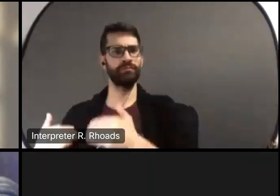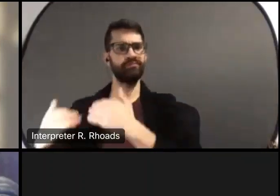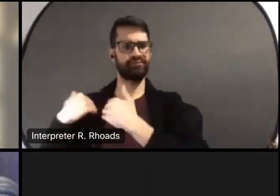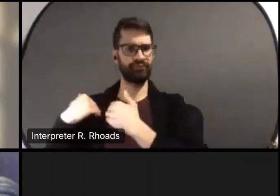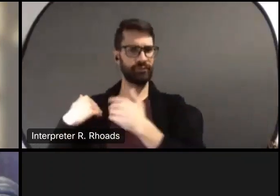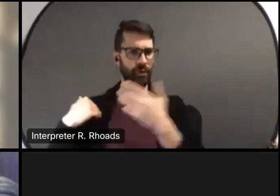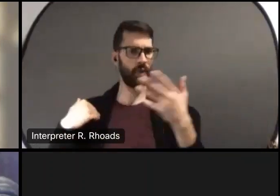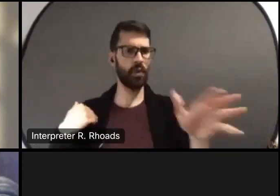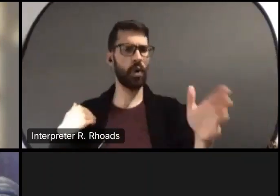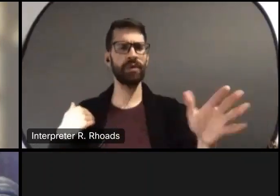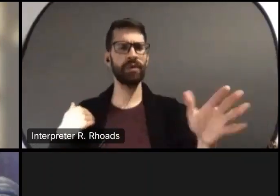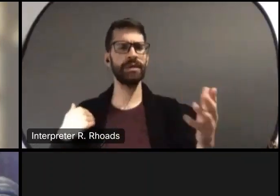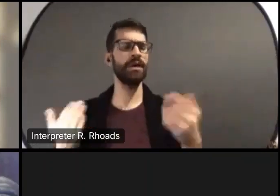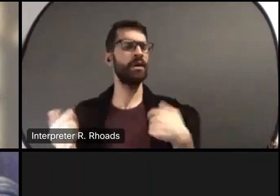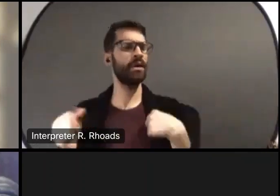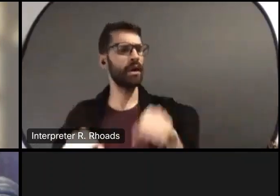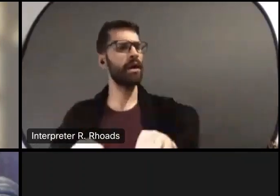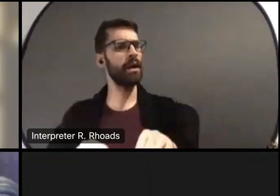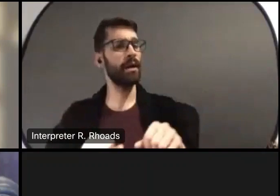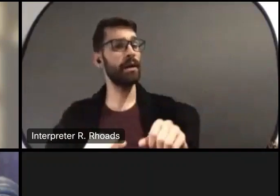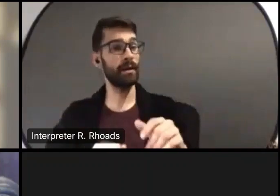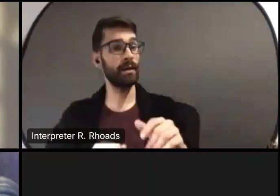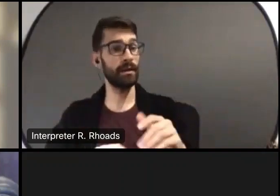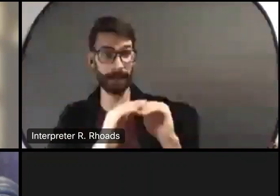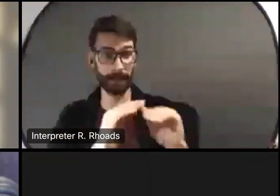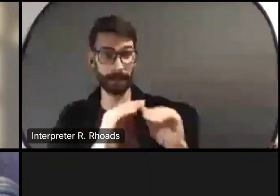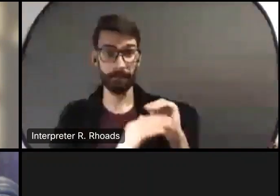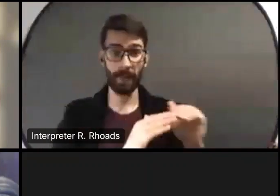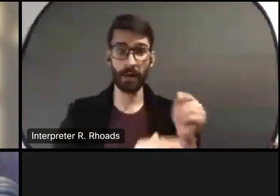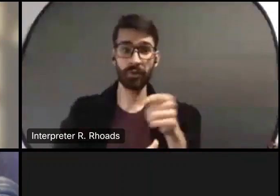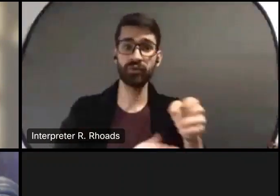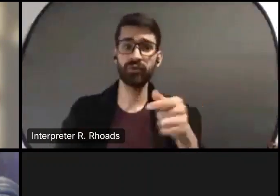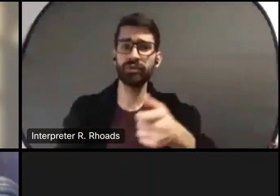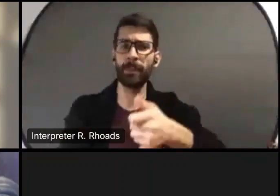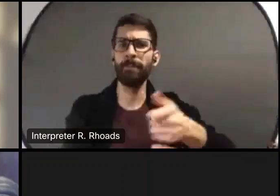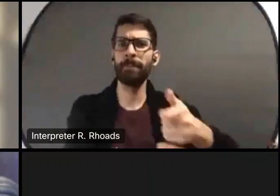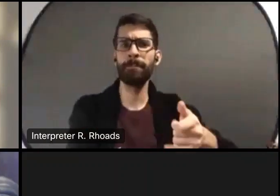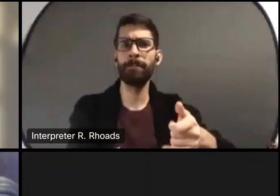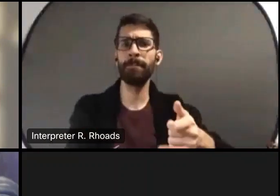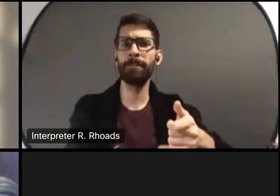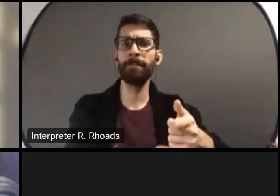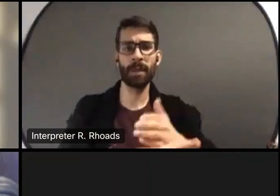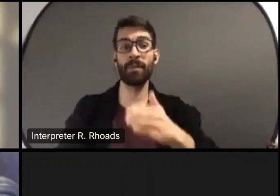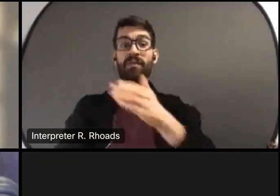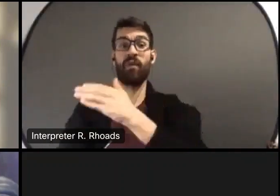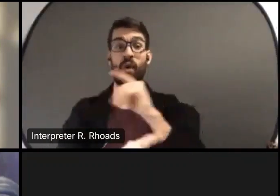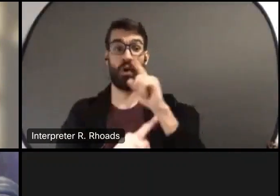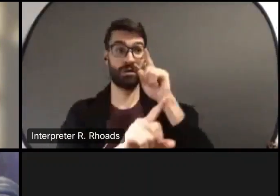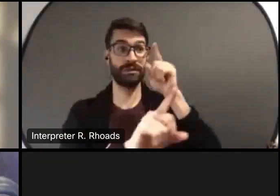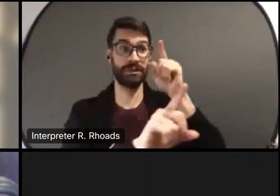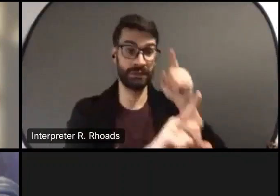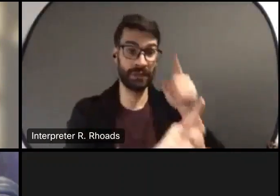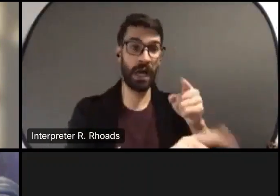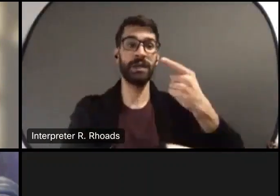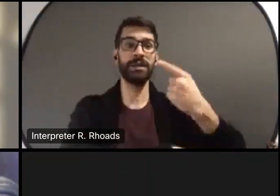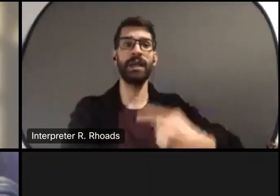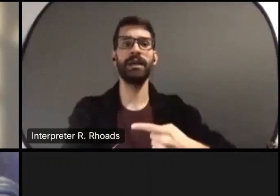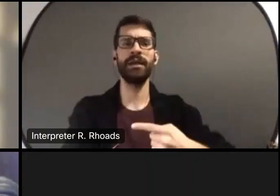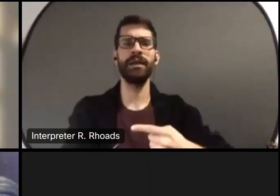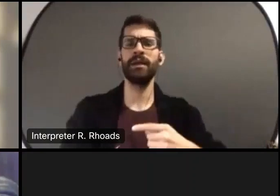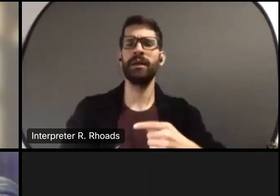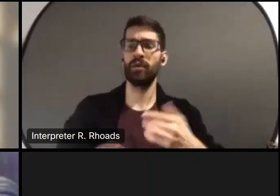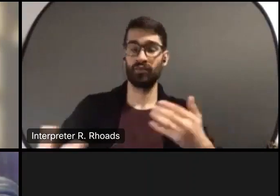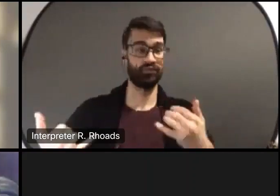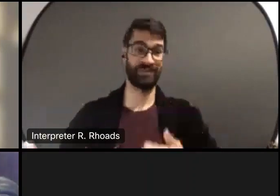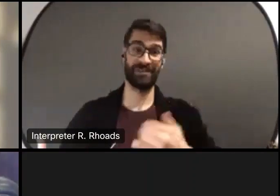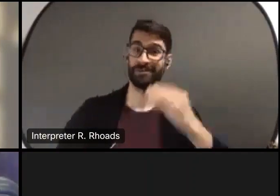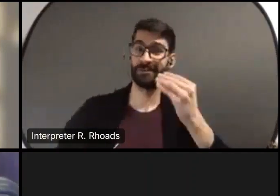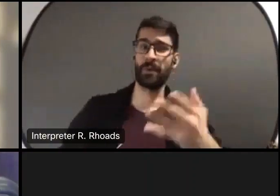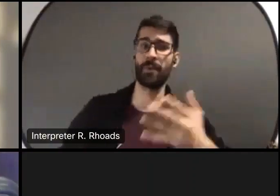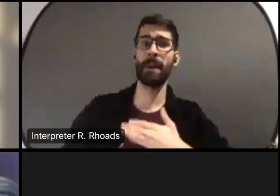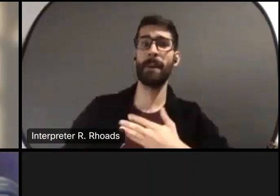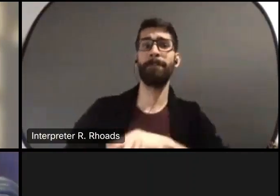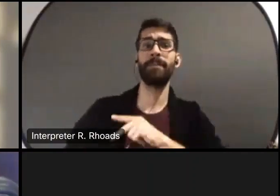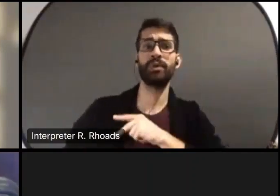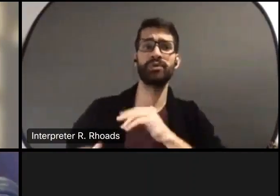the emails set up before we get there? Because currently, my personal email is out on the Web.